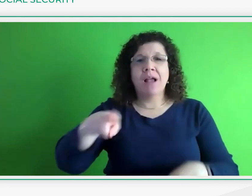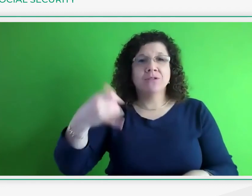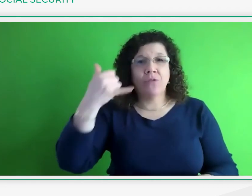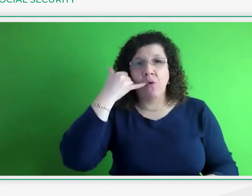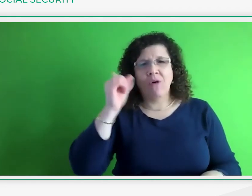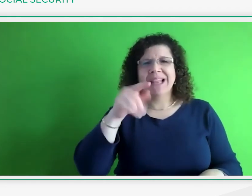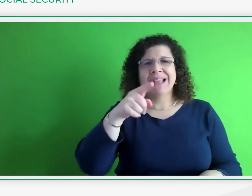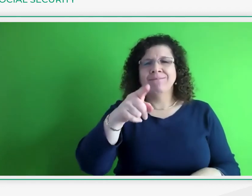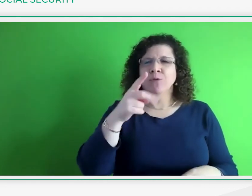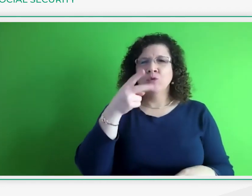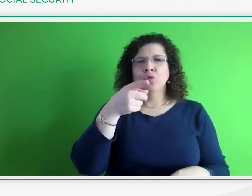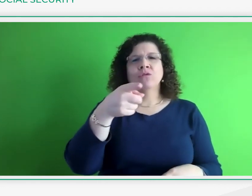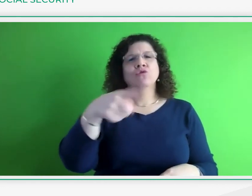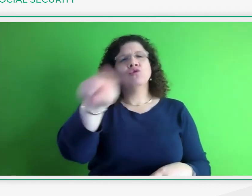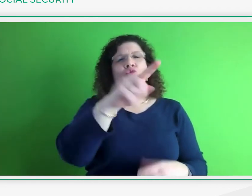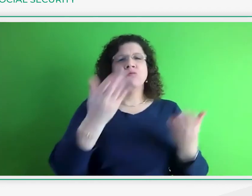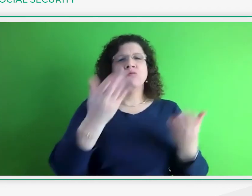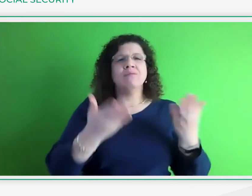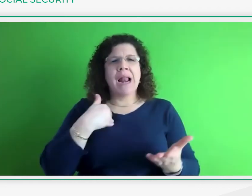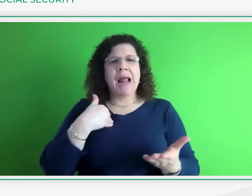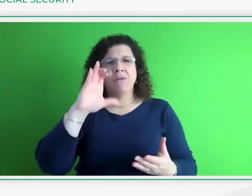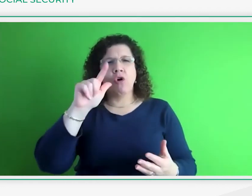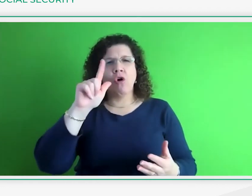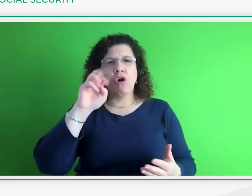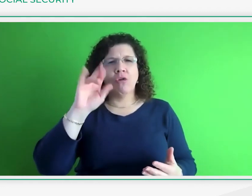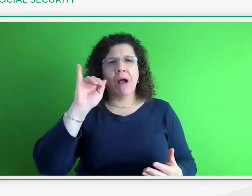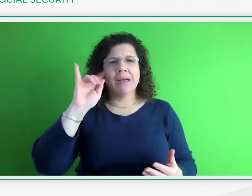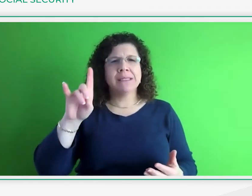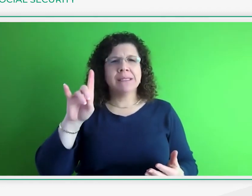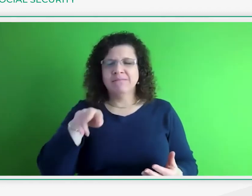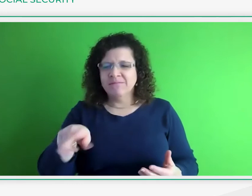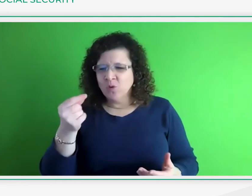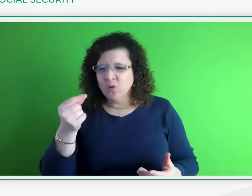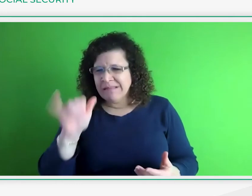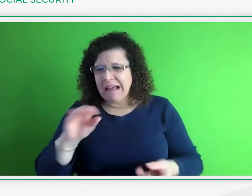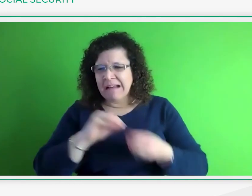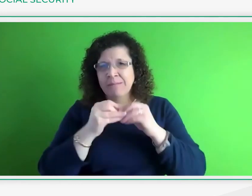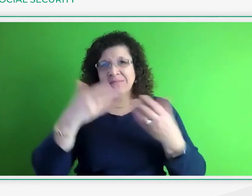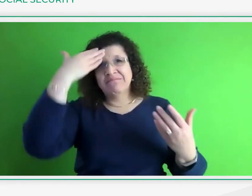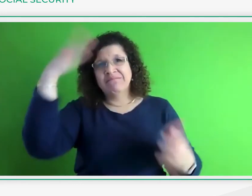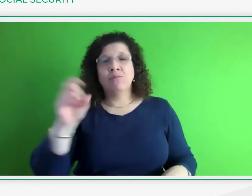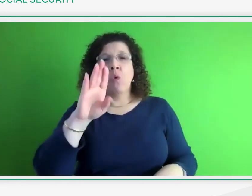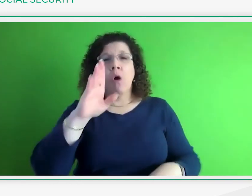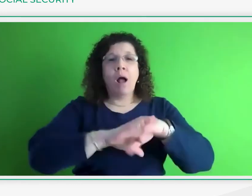Don't even bother answering the phone call, actually! You probably do have Caller ID. You can be like, “Oh, hey, what’s that number?